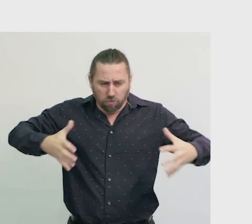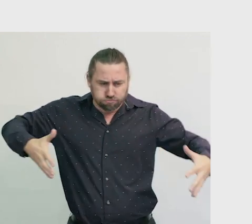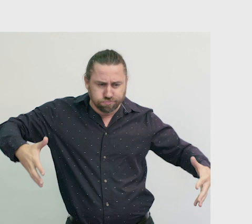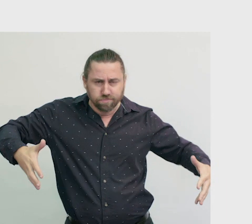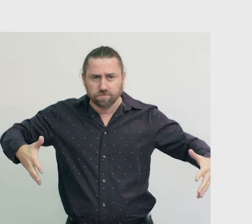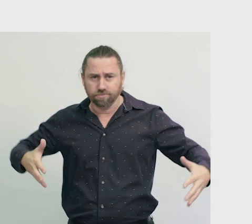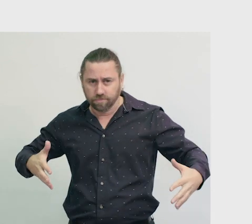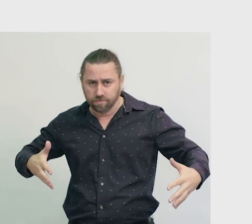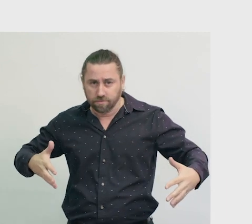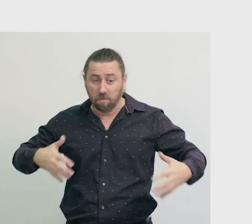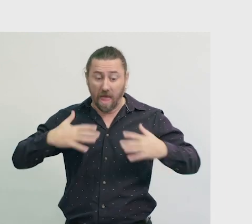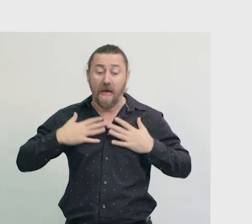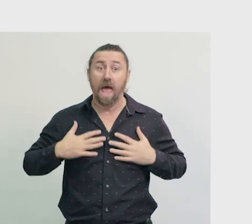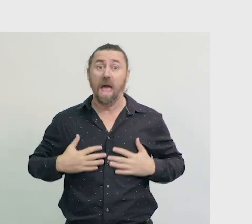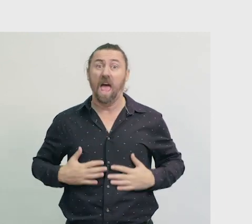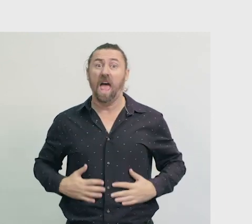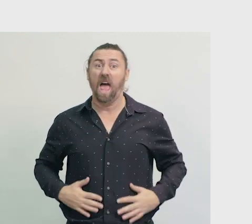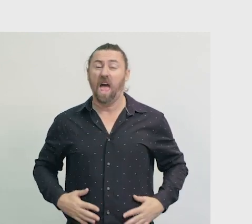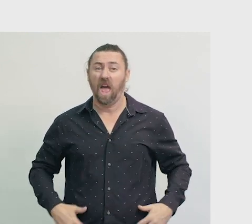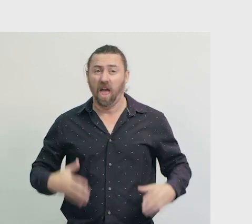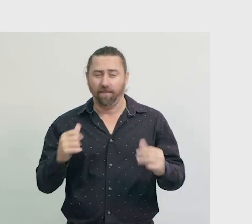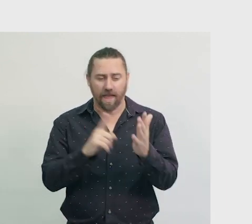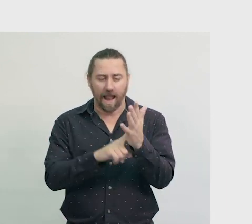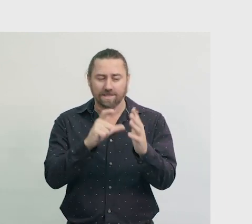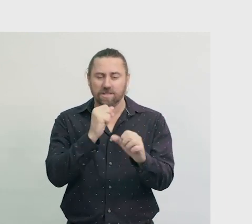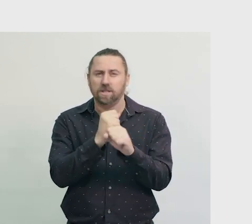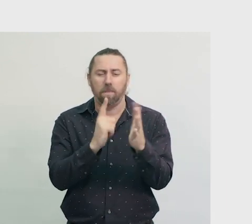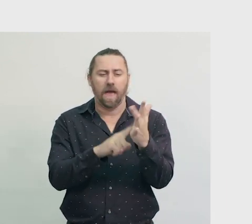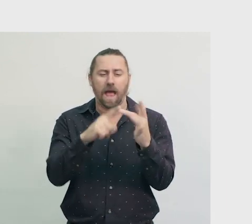This second suit is a liquid cooling garment, or LCG.